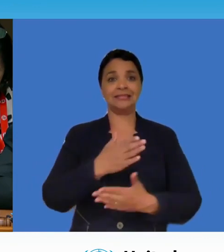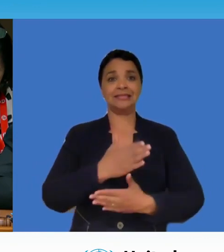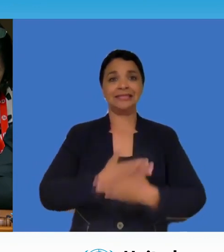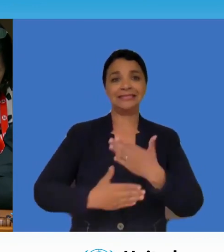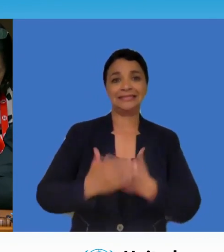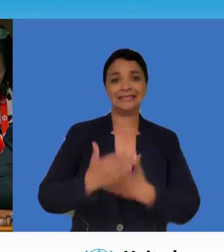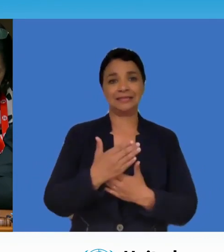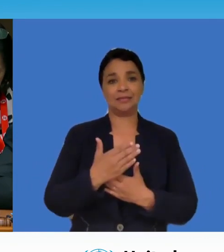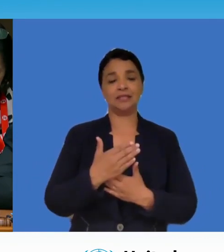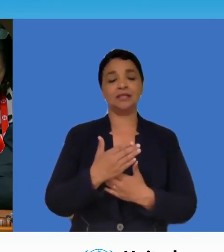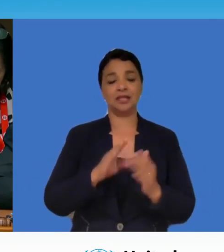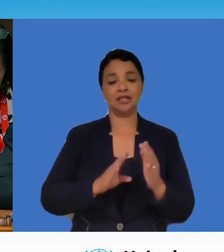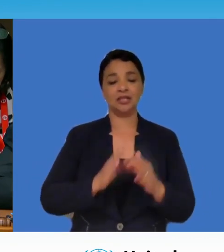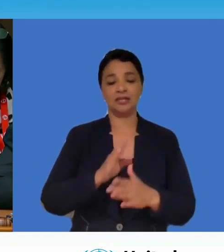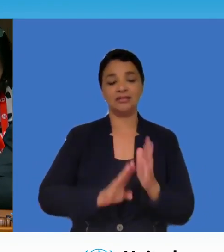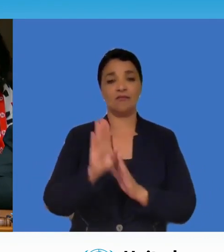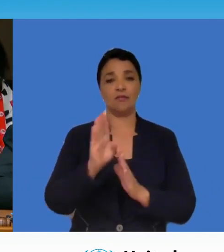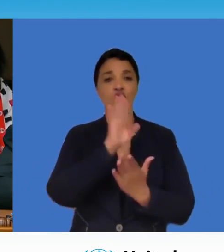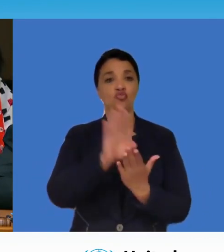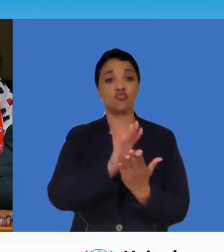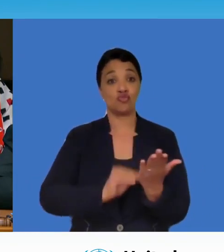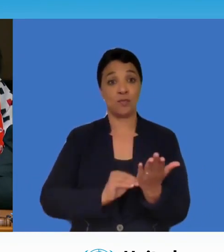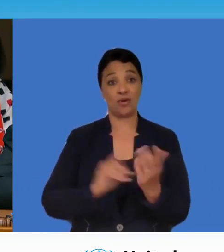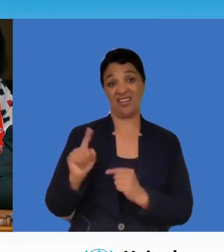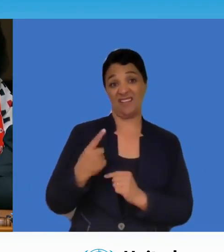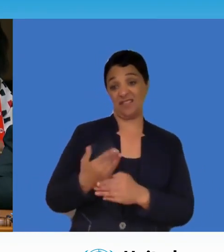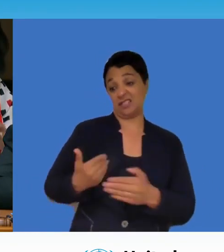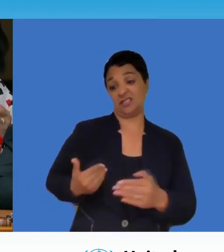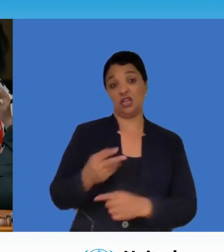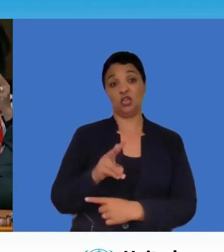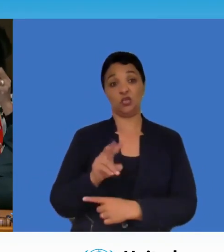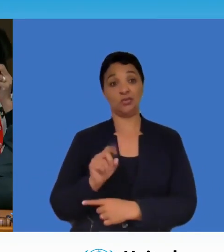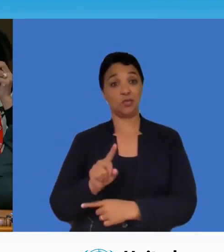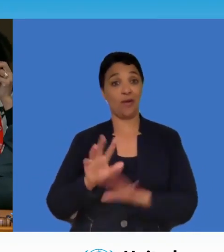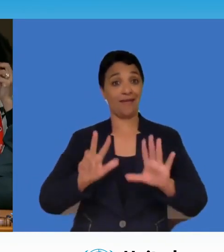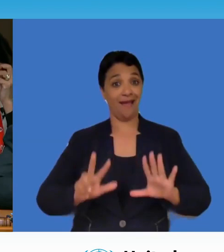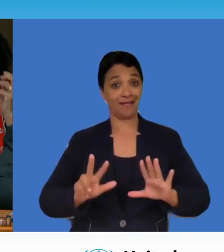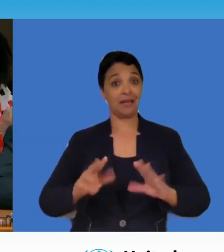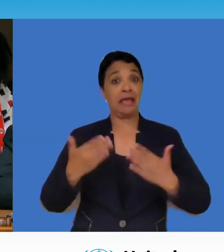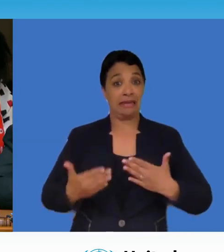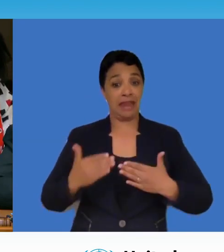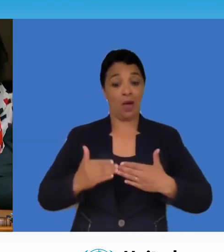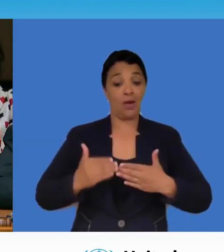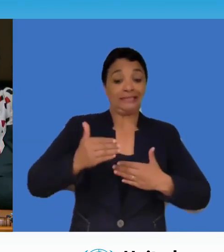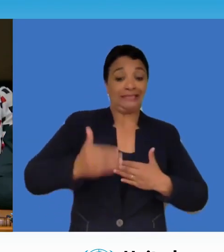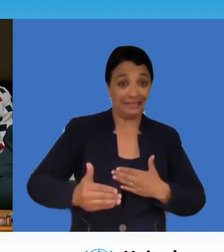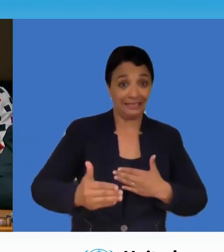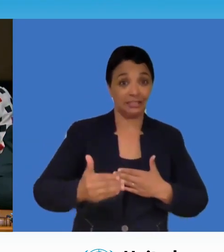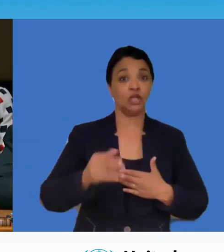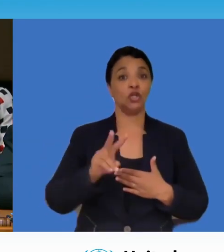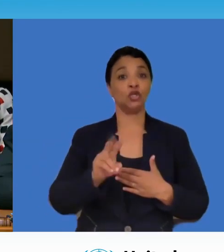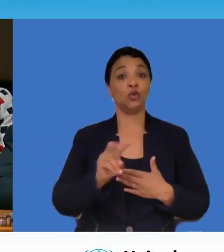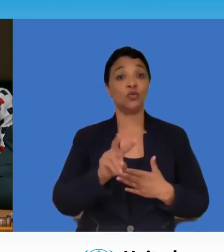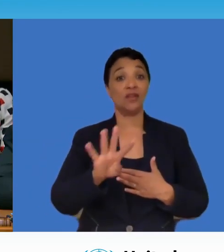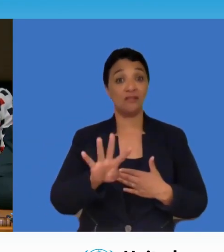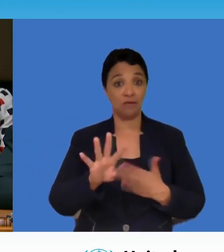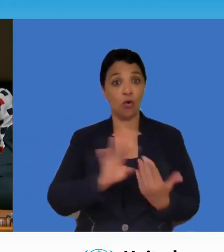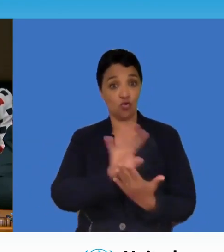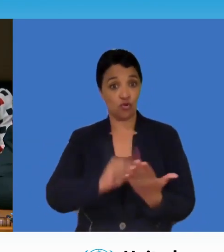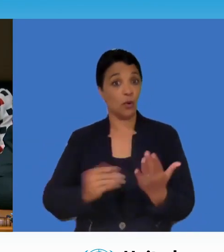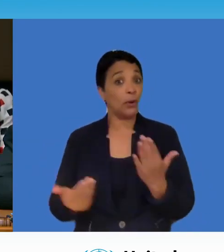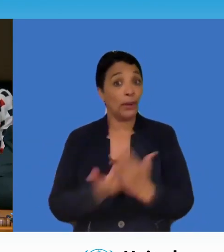update of the disability and development report first published in 2018 the 2024 edition of this